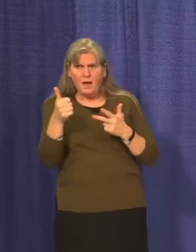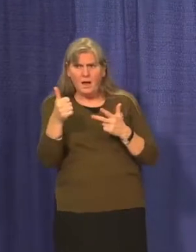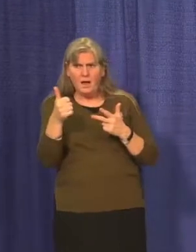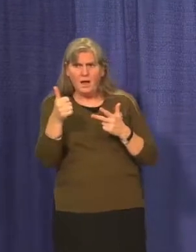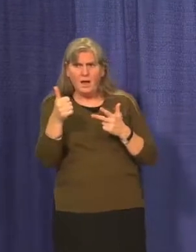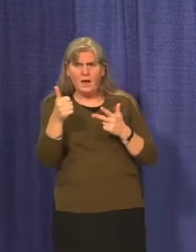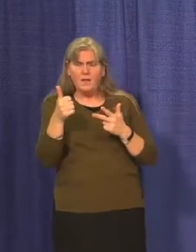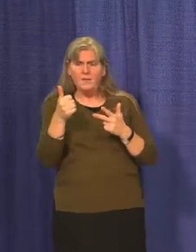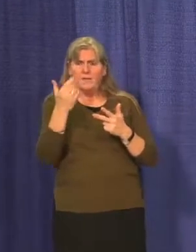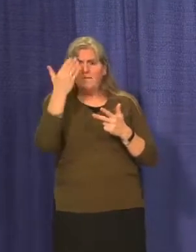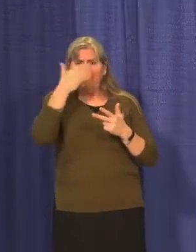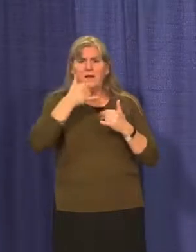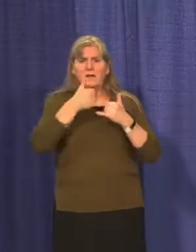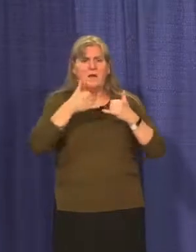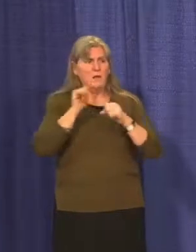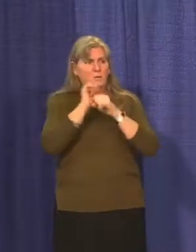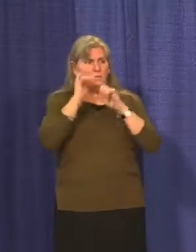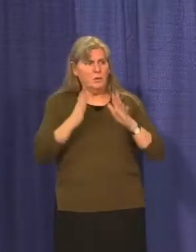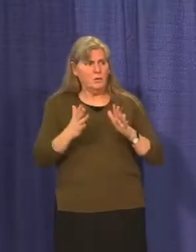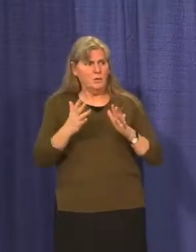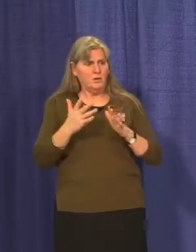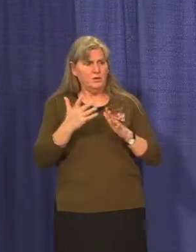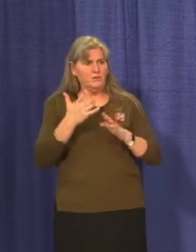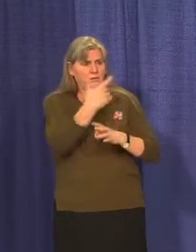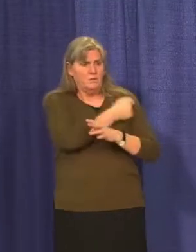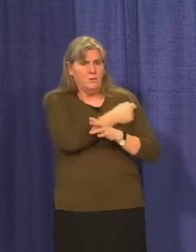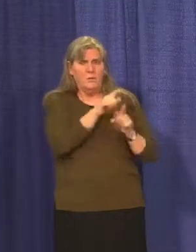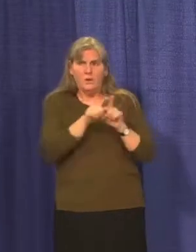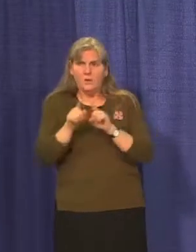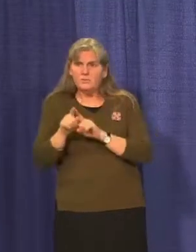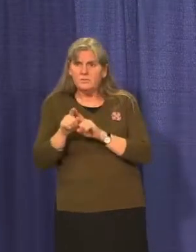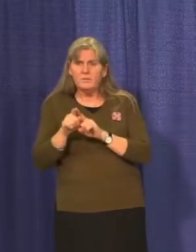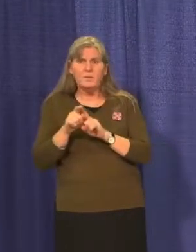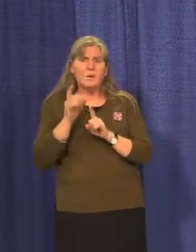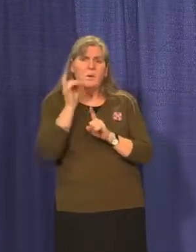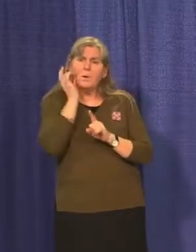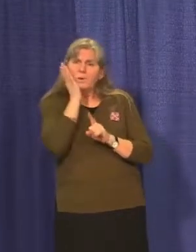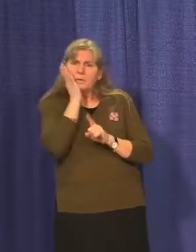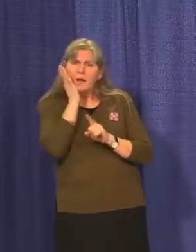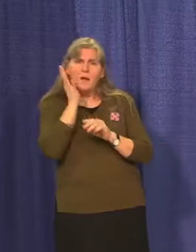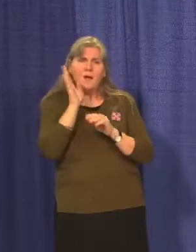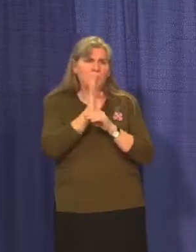Have there been other environments other than healthcare workers who have been immunized, such as hotels or